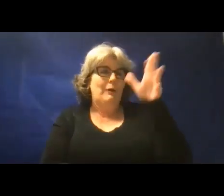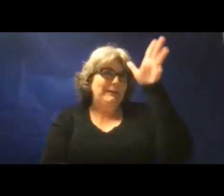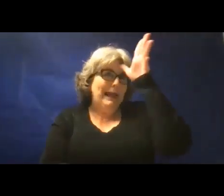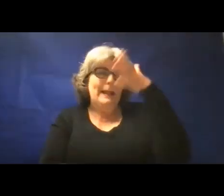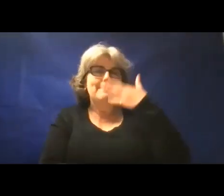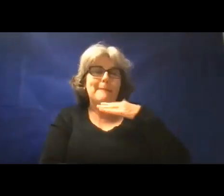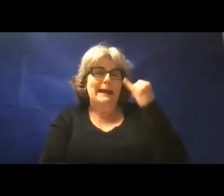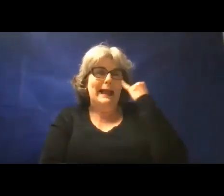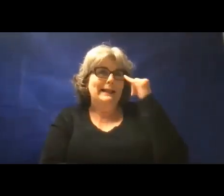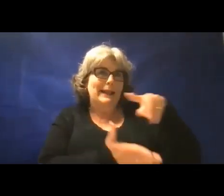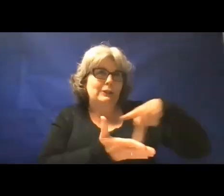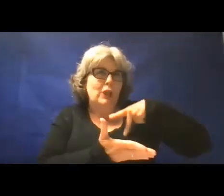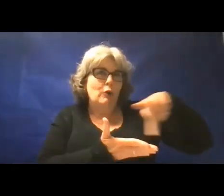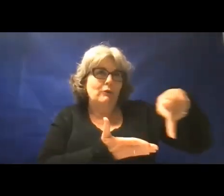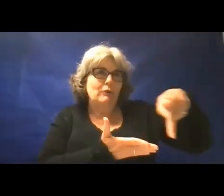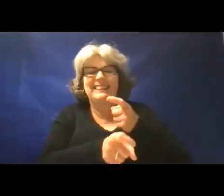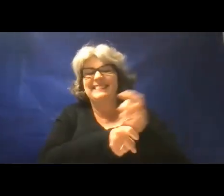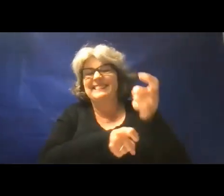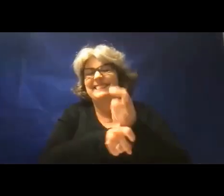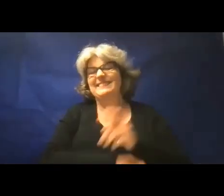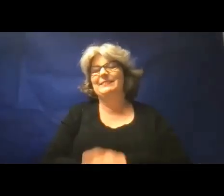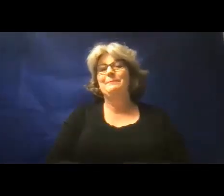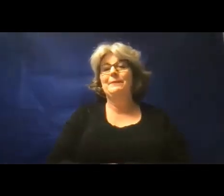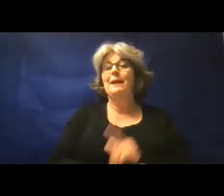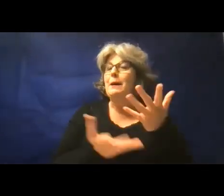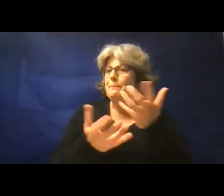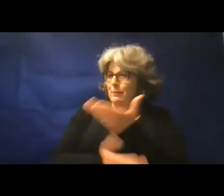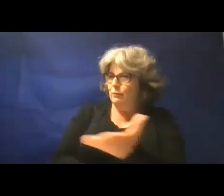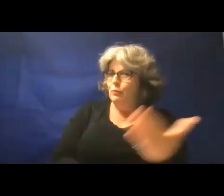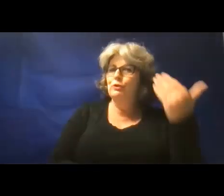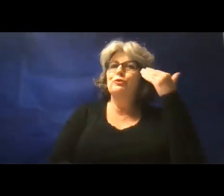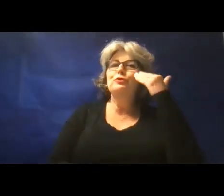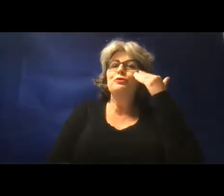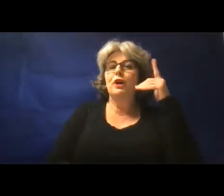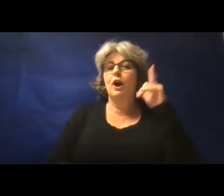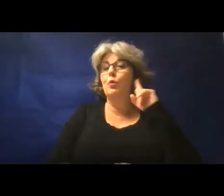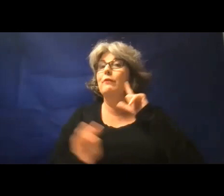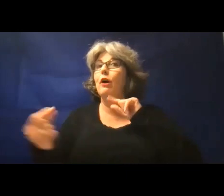so we'll dispense with that but we do want you to know that we have heard and shared your concerns